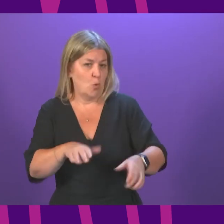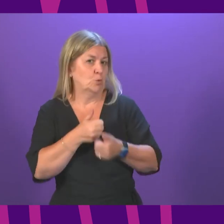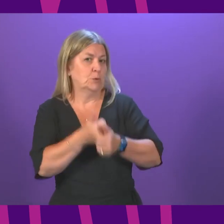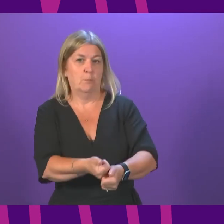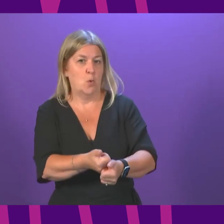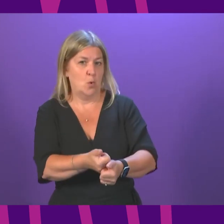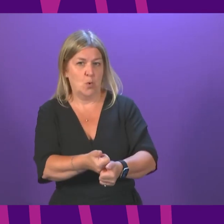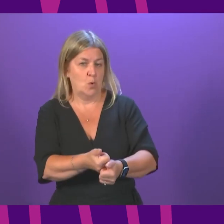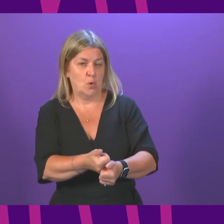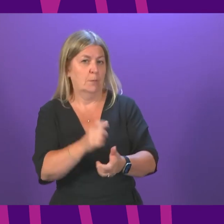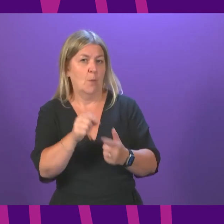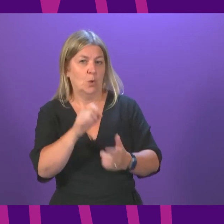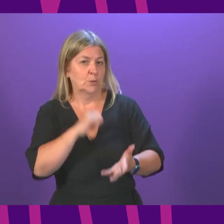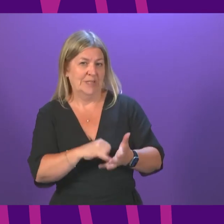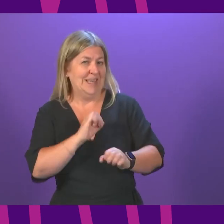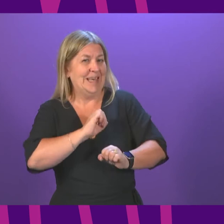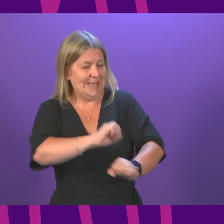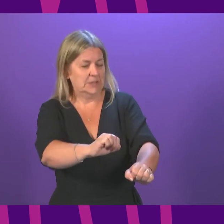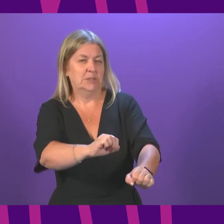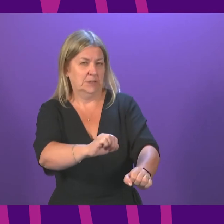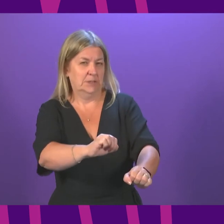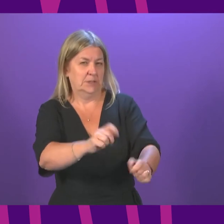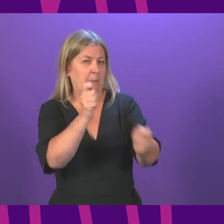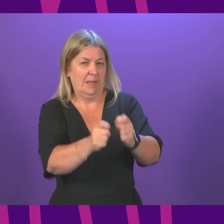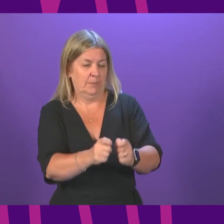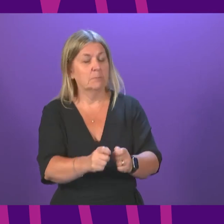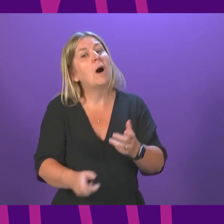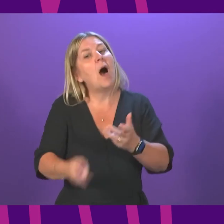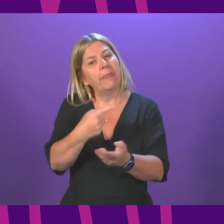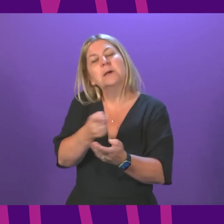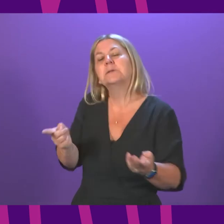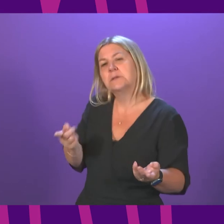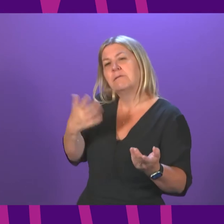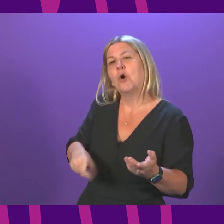11, although we will support the other amendments in the group. Will the member take an intervention?